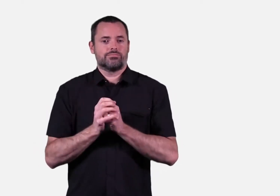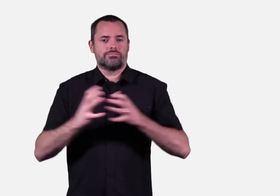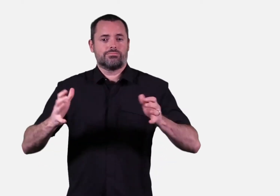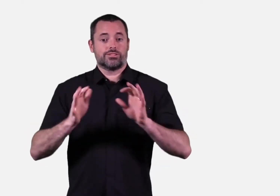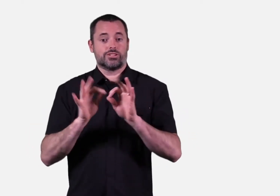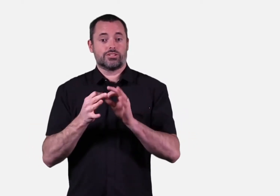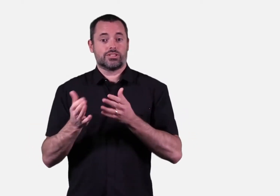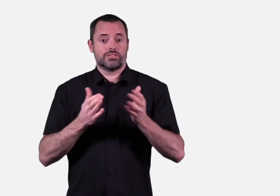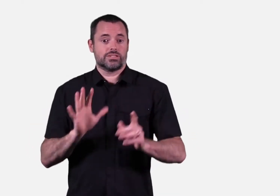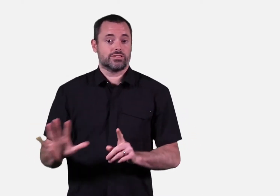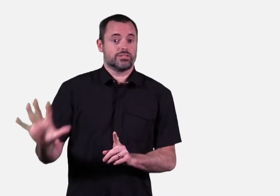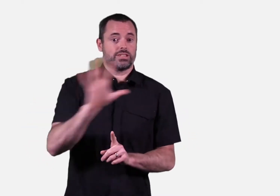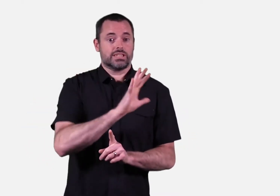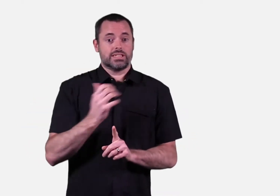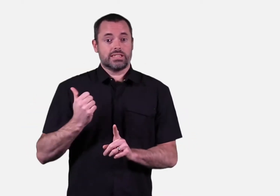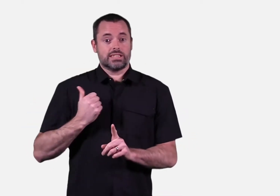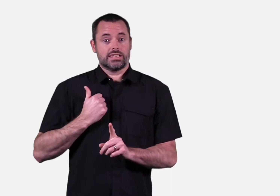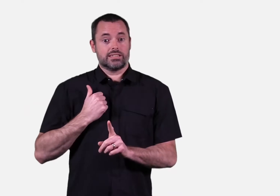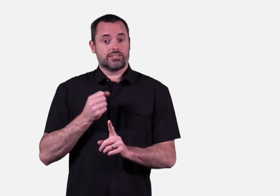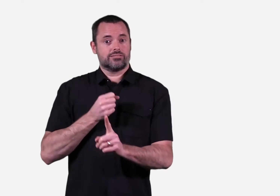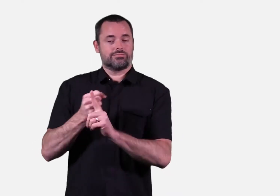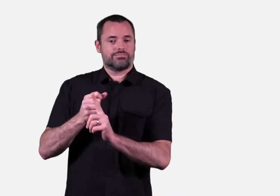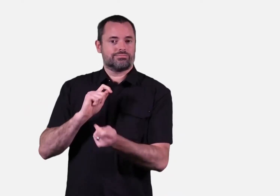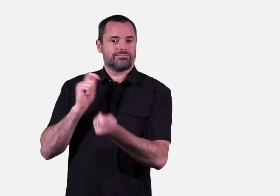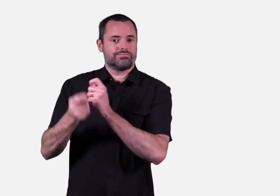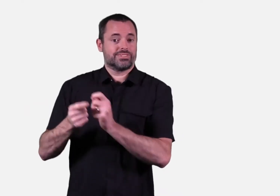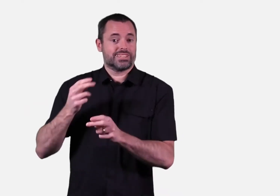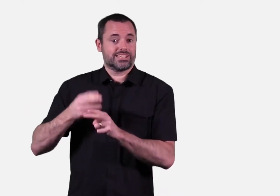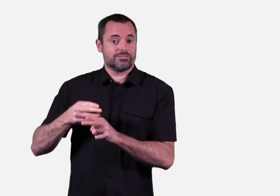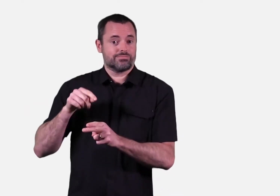across the country via video or in-person, where available.